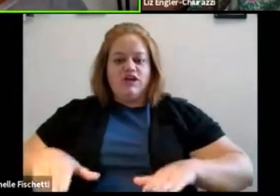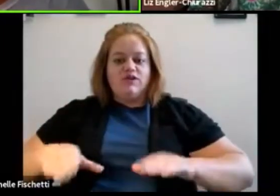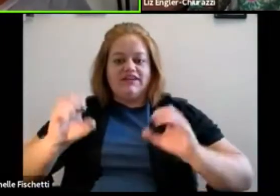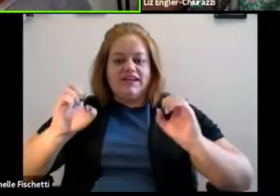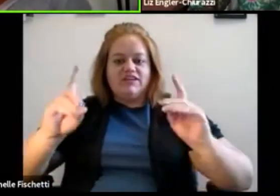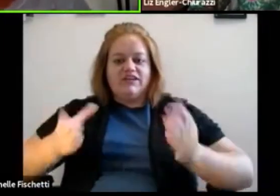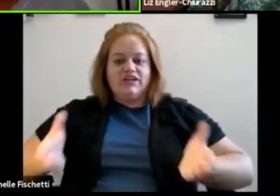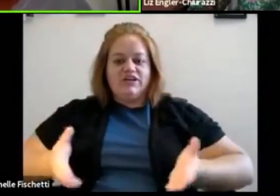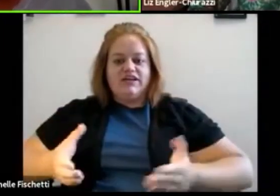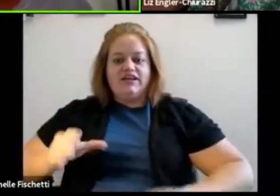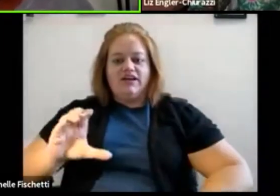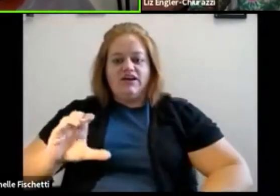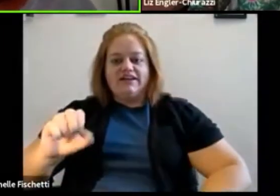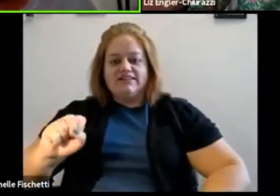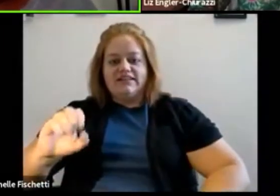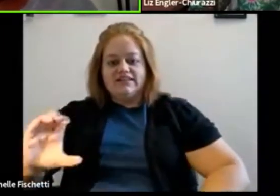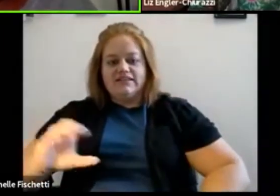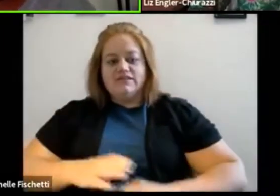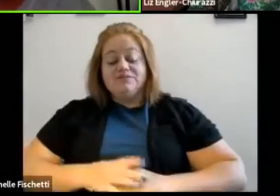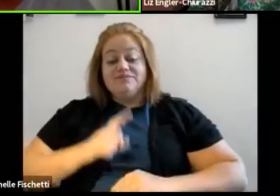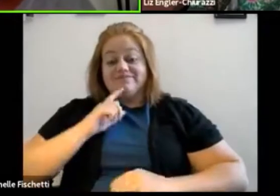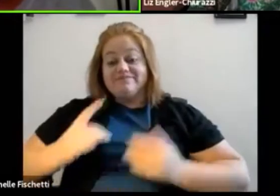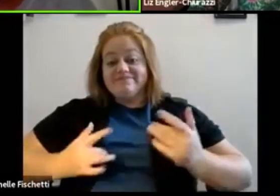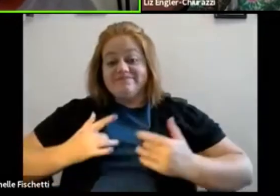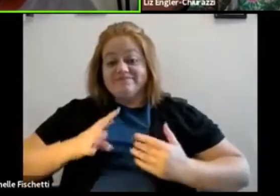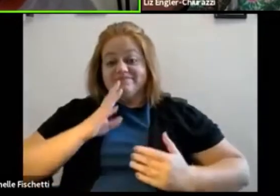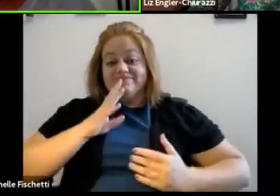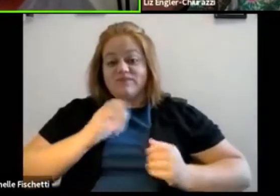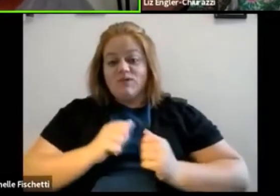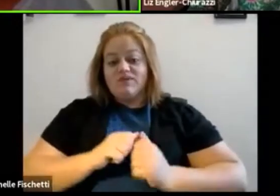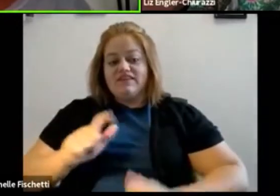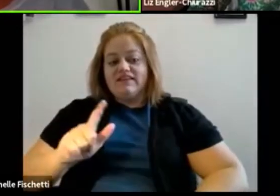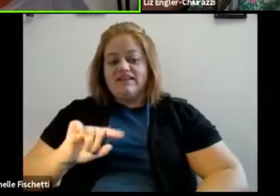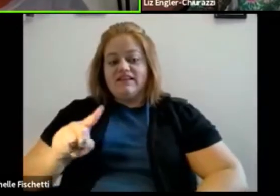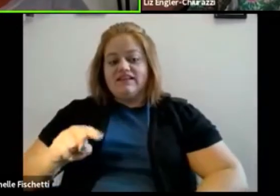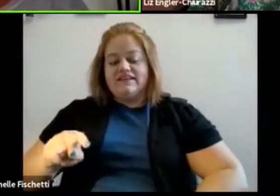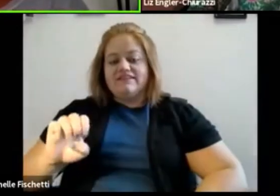so excited to be talking with Liz Engler-Chiurazzi, a research assistant professor